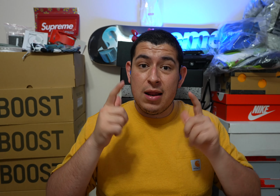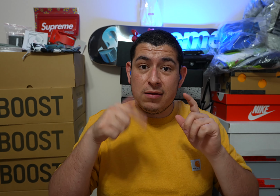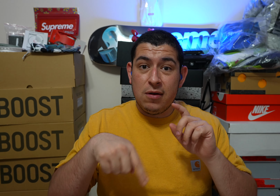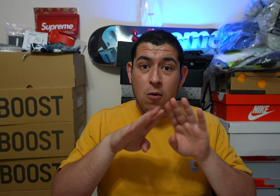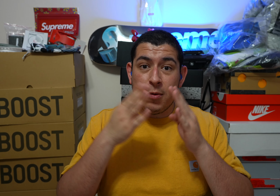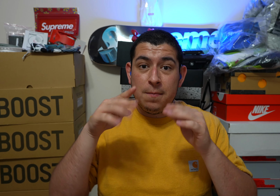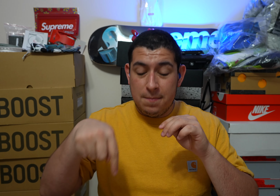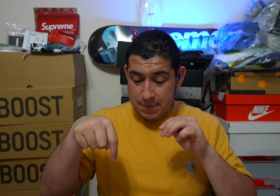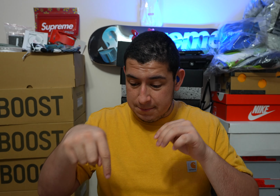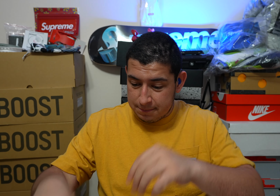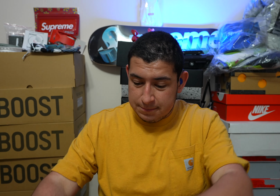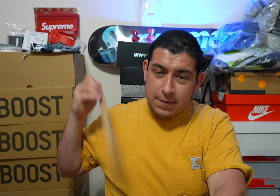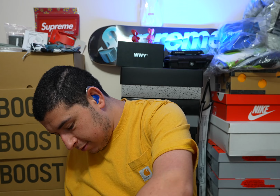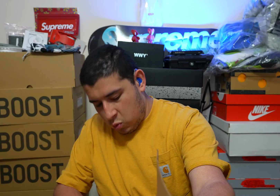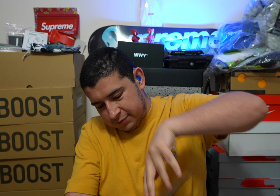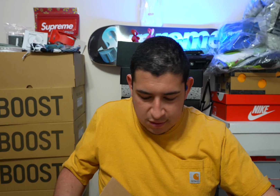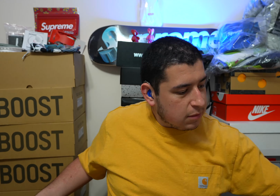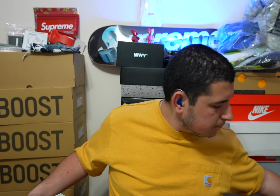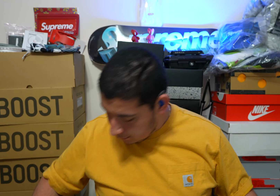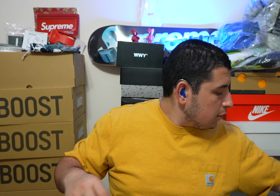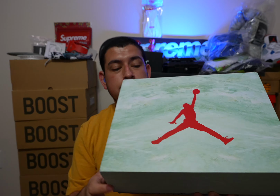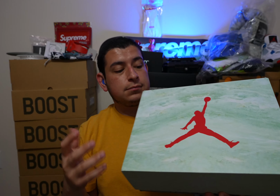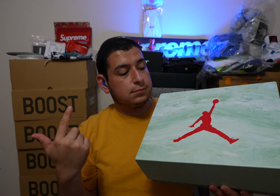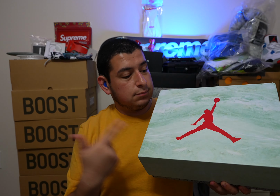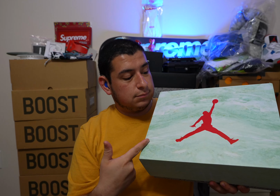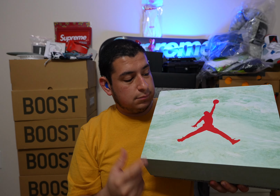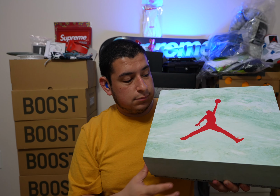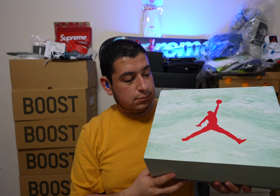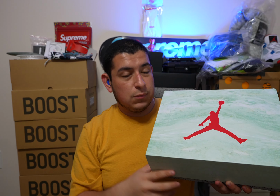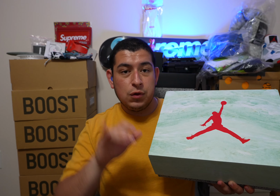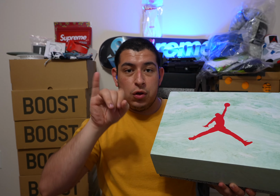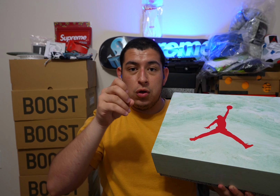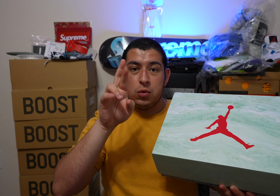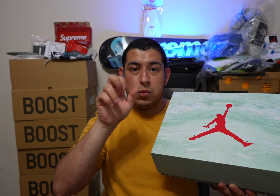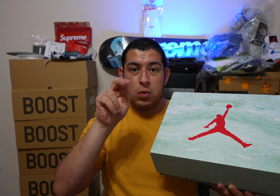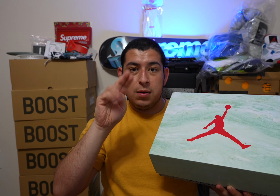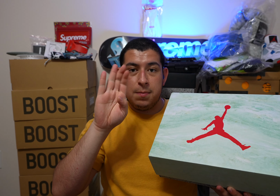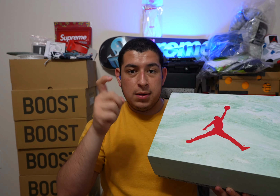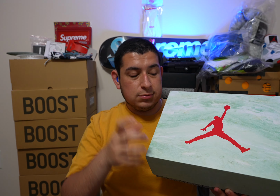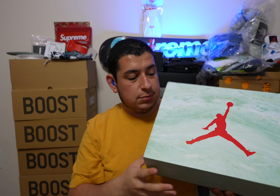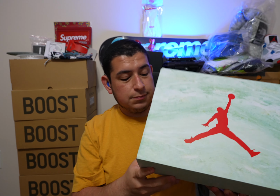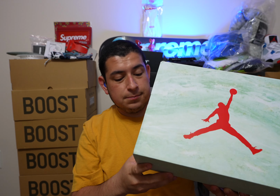Let’s open this box. There is a Jordan box.